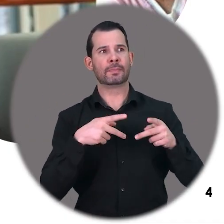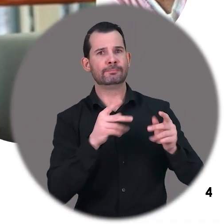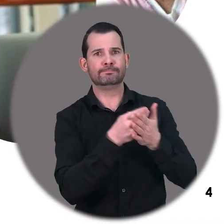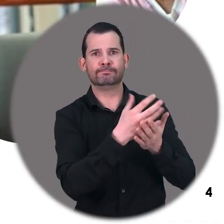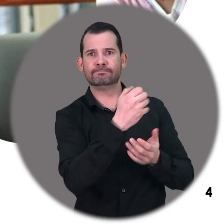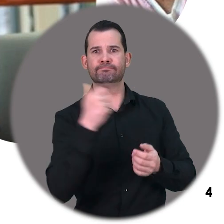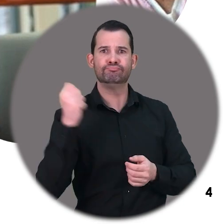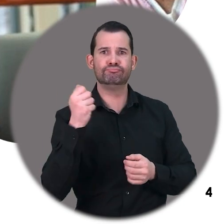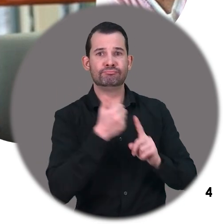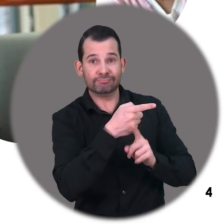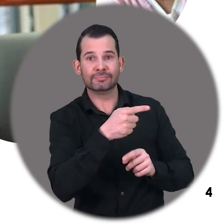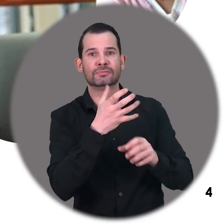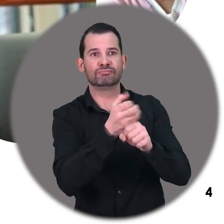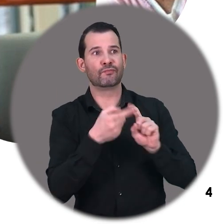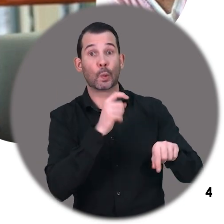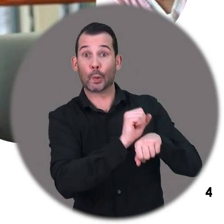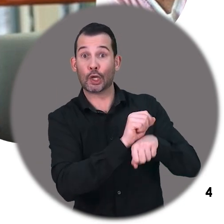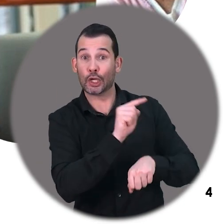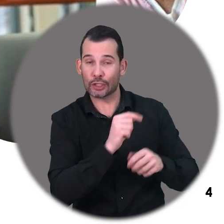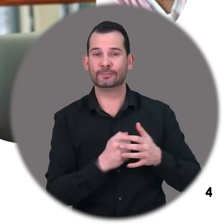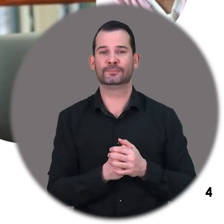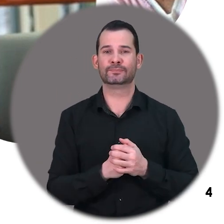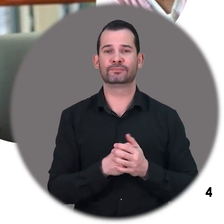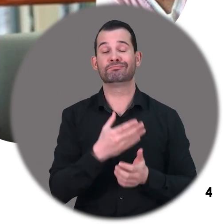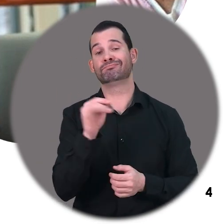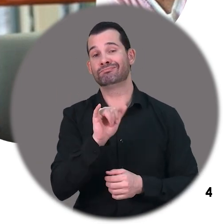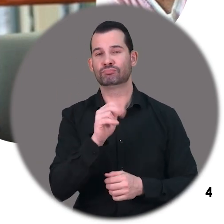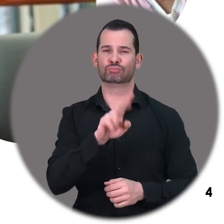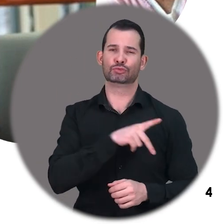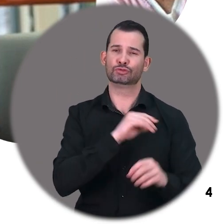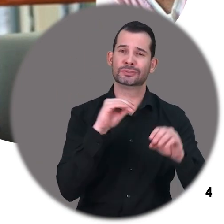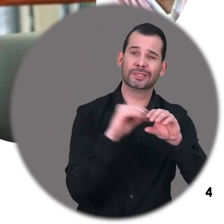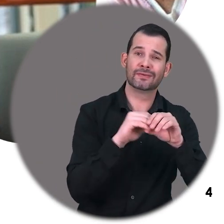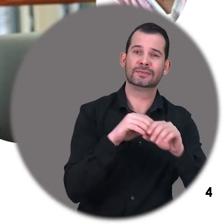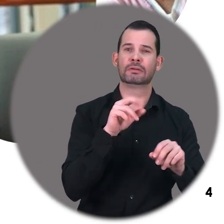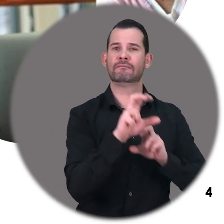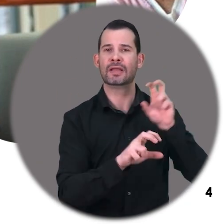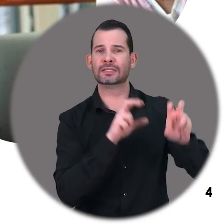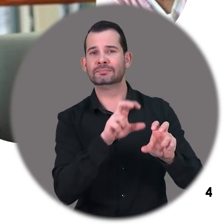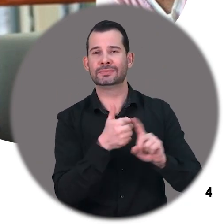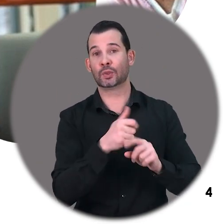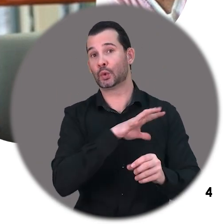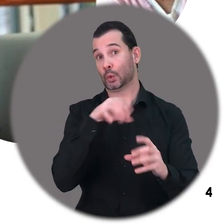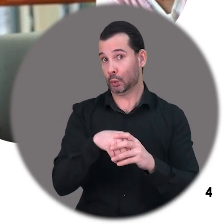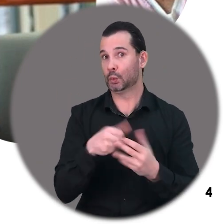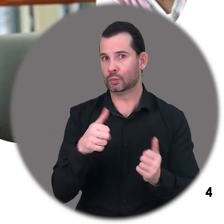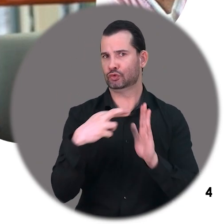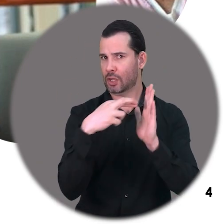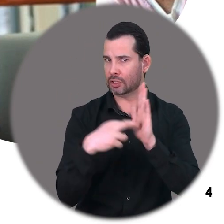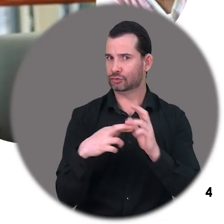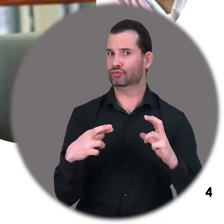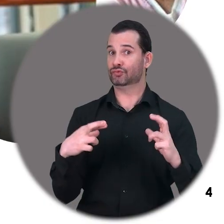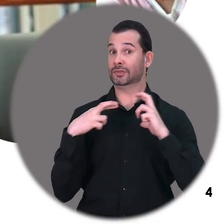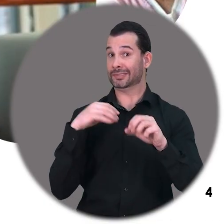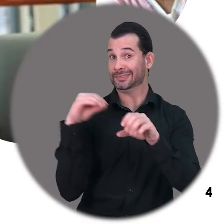or a retirement allowance that you have gotten from work; and personal savings and investments, which include